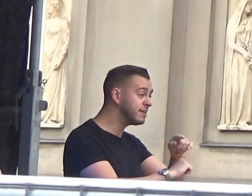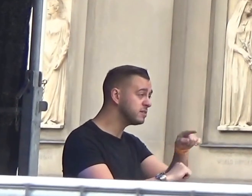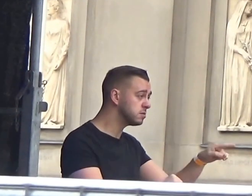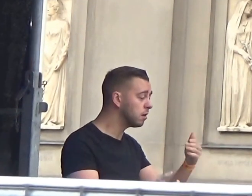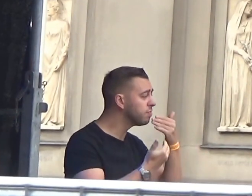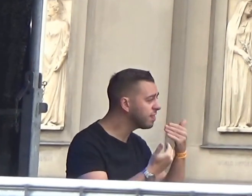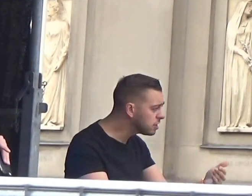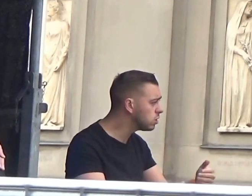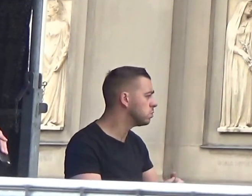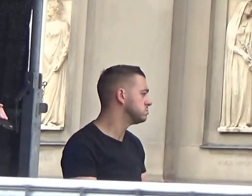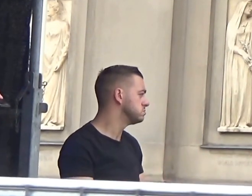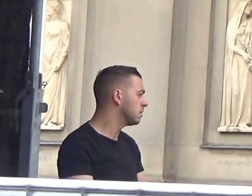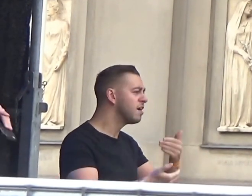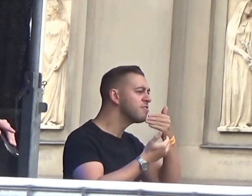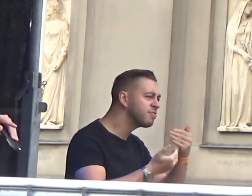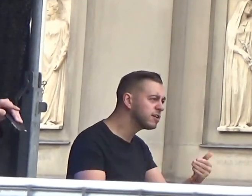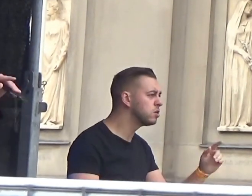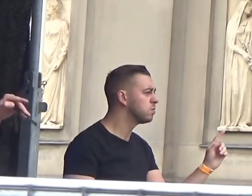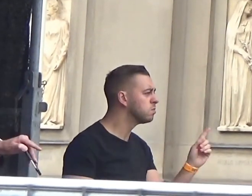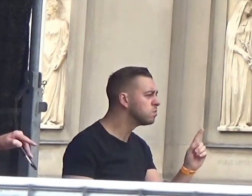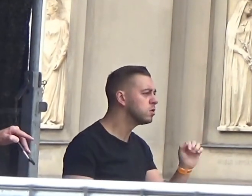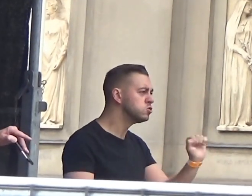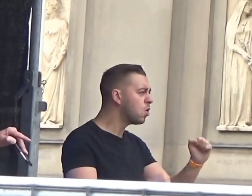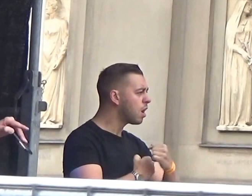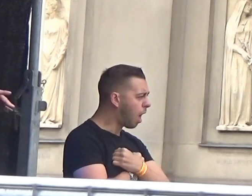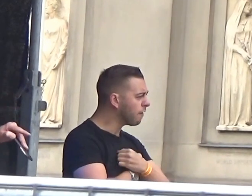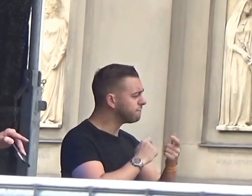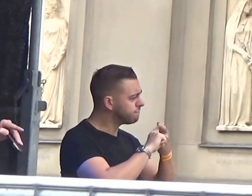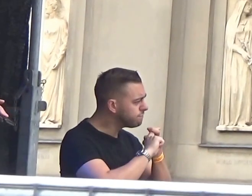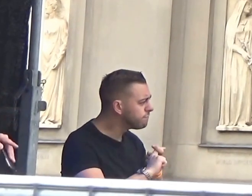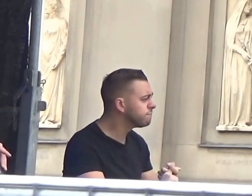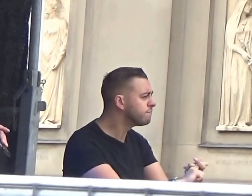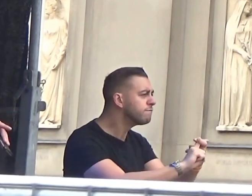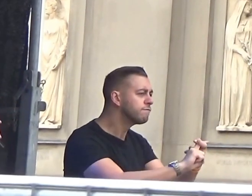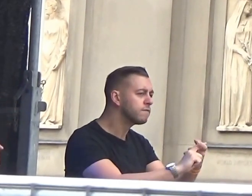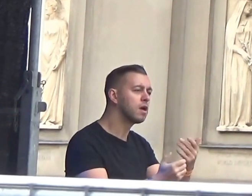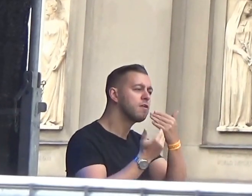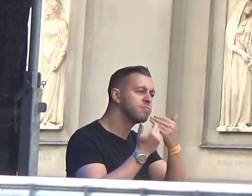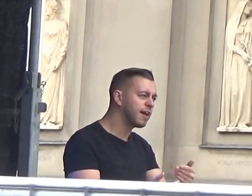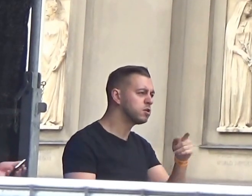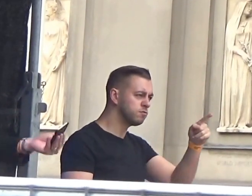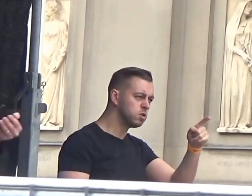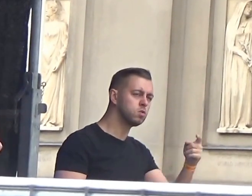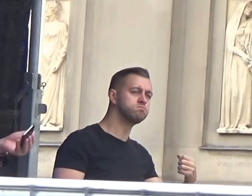Thank you. Thank you for your faithful love. Thank you for all that you do to share that